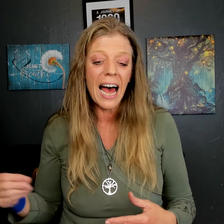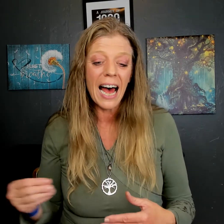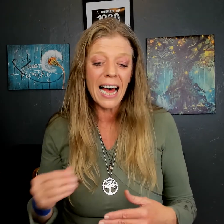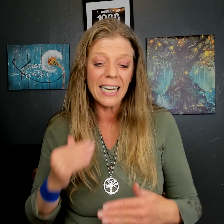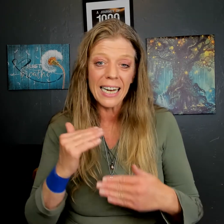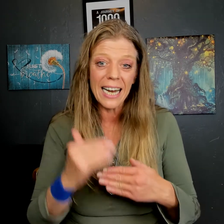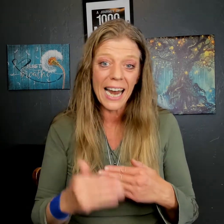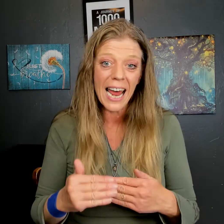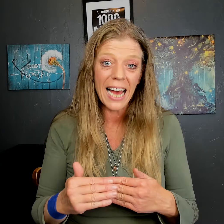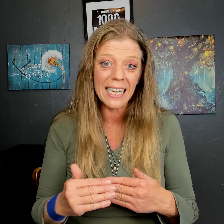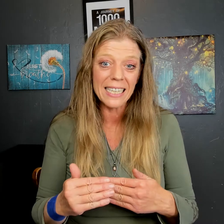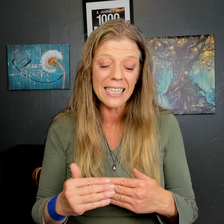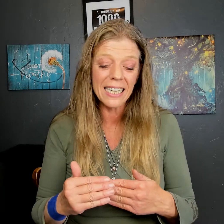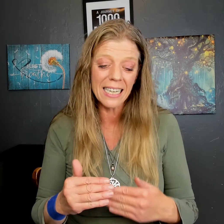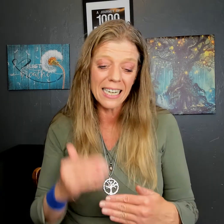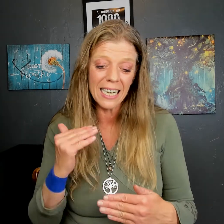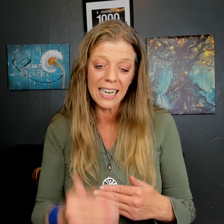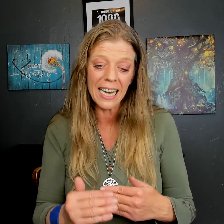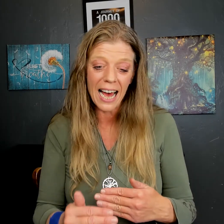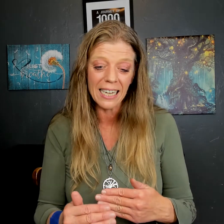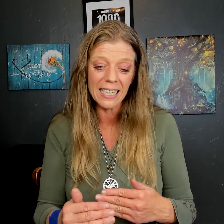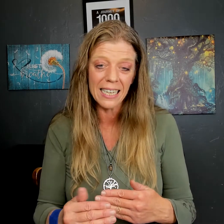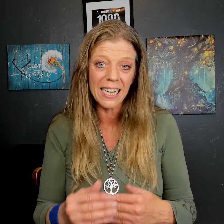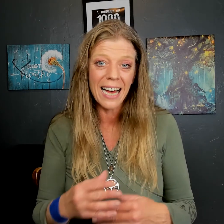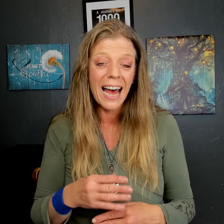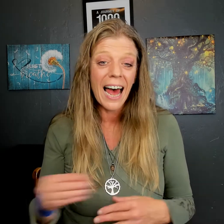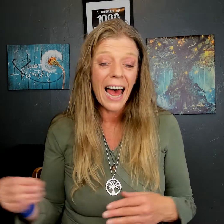And NEXT. NEXT.